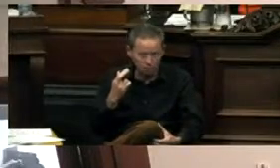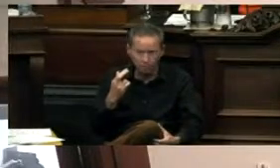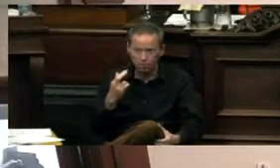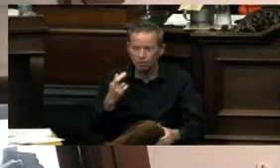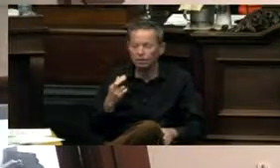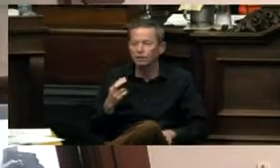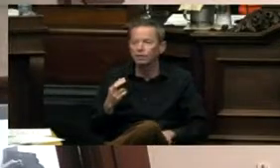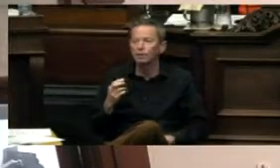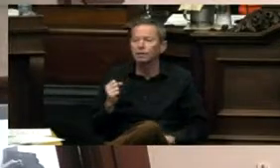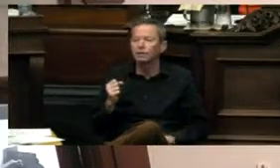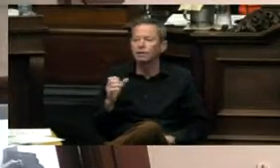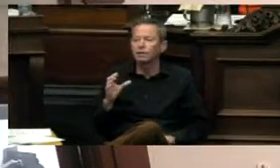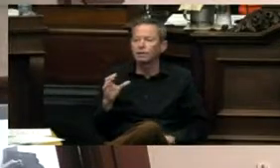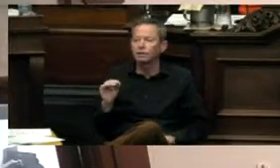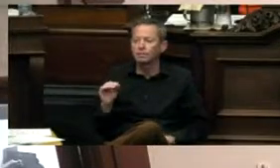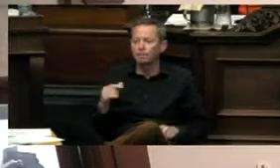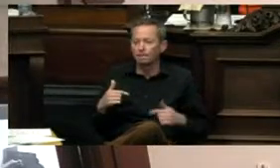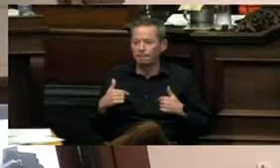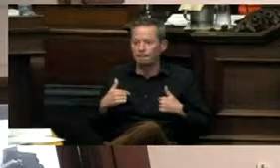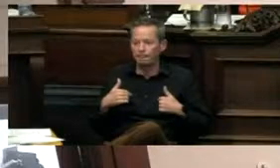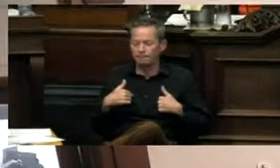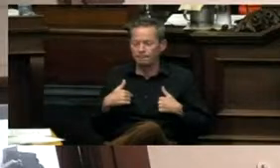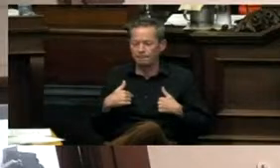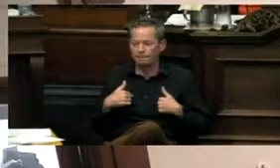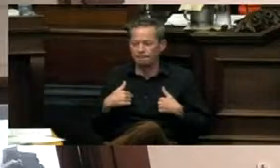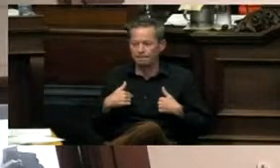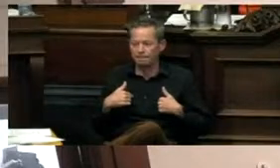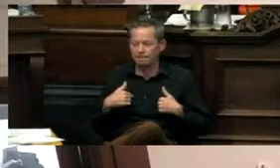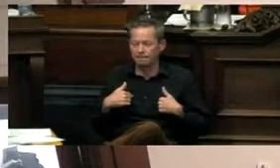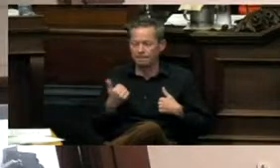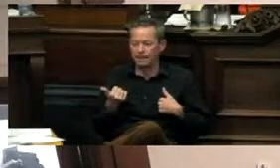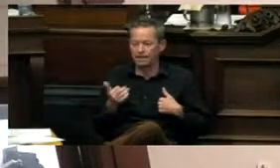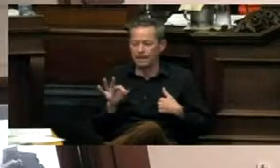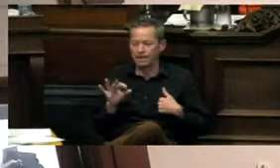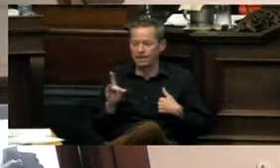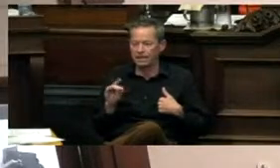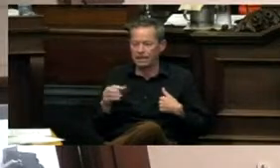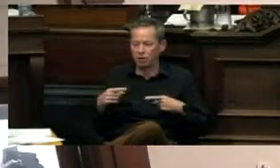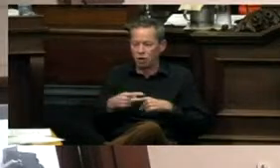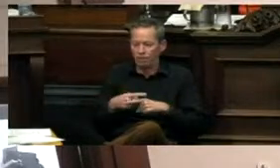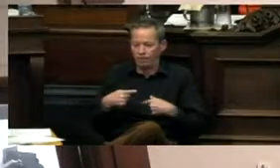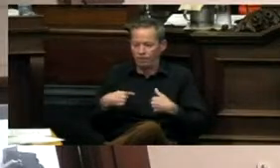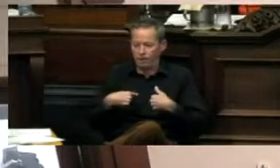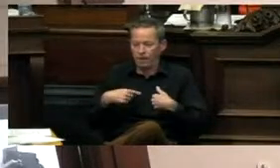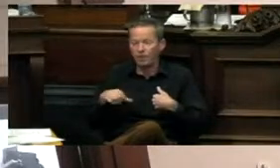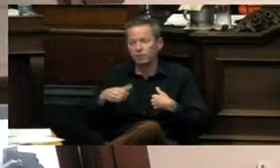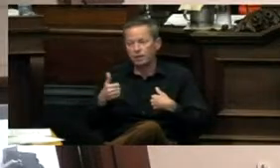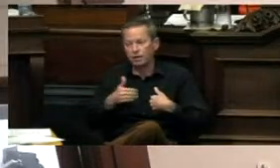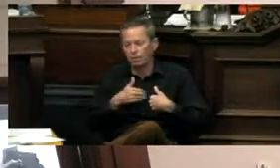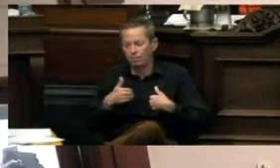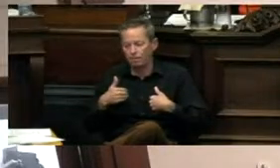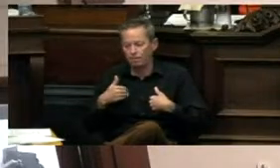that is that the reason for thi?